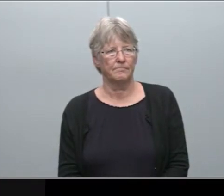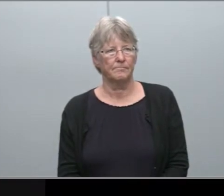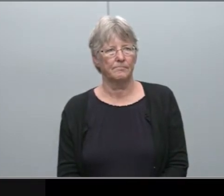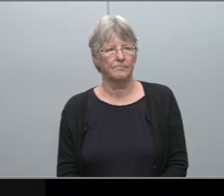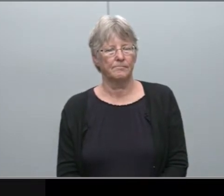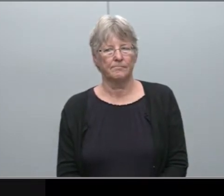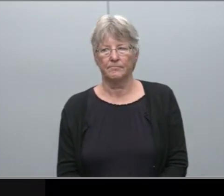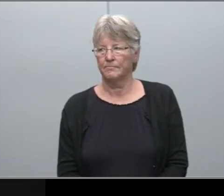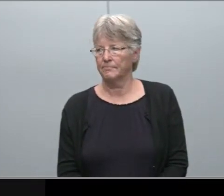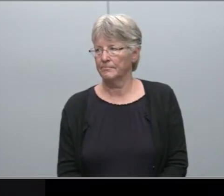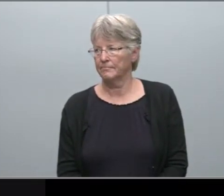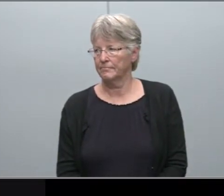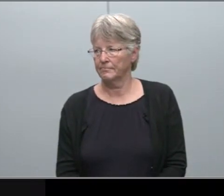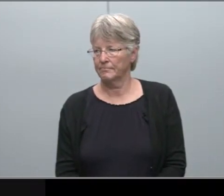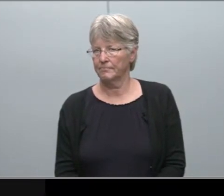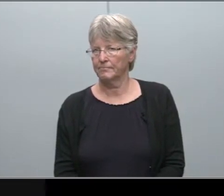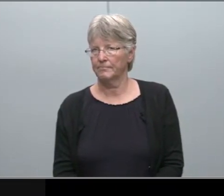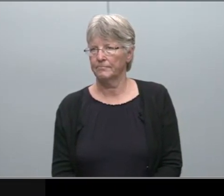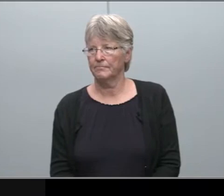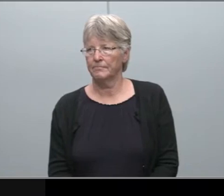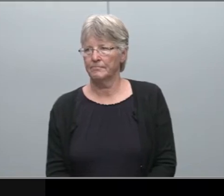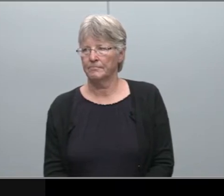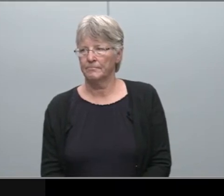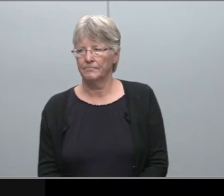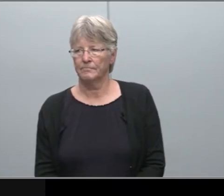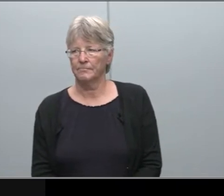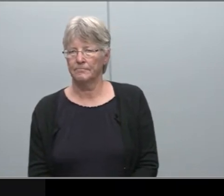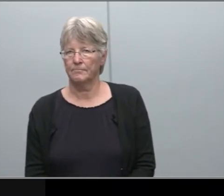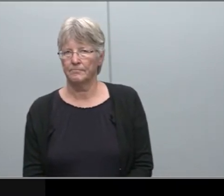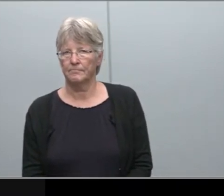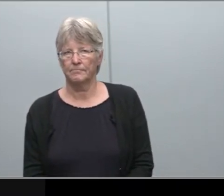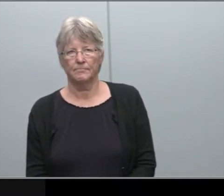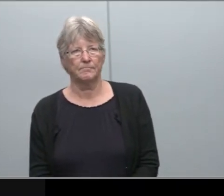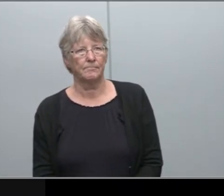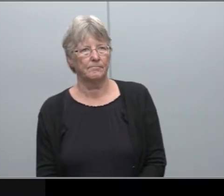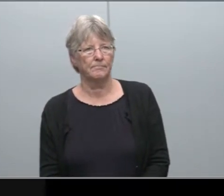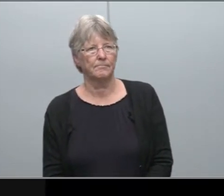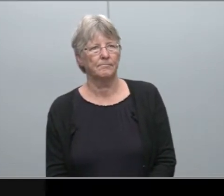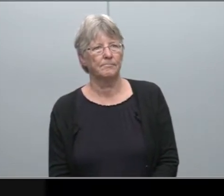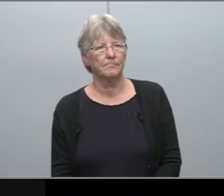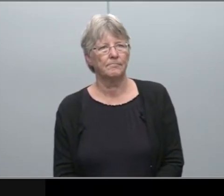that you're seeing how teachers are creative in doing these one-on-one sessions